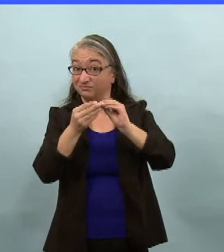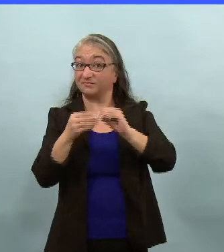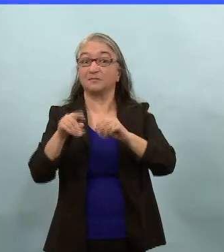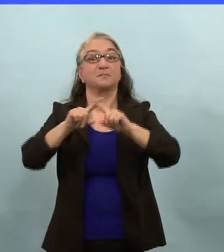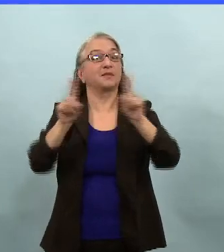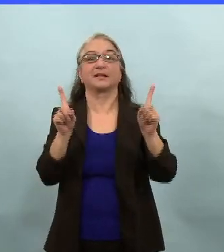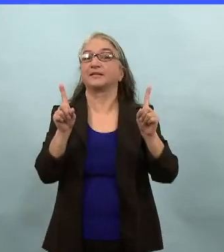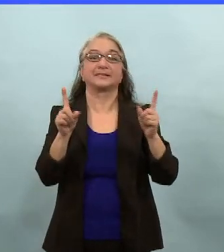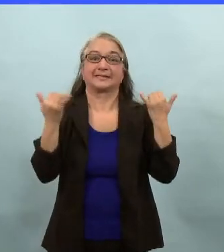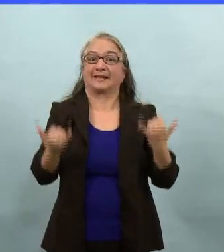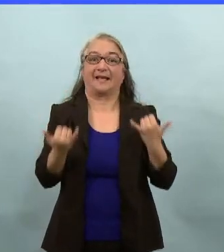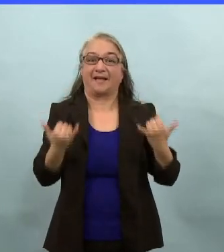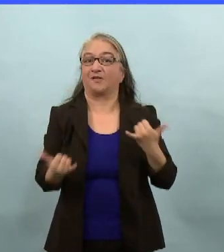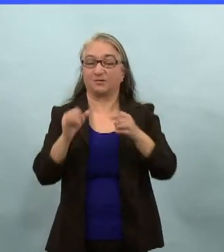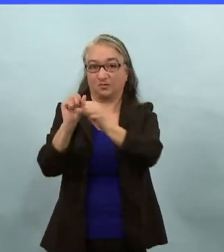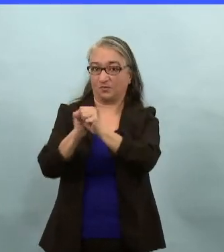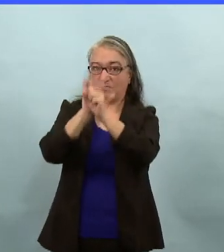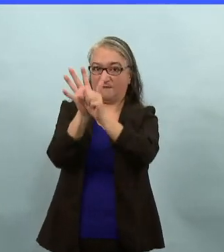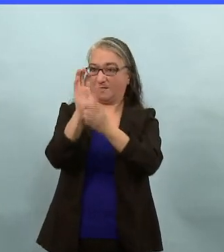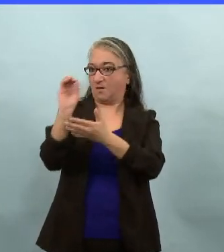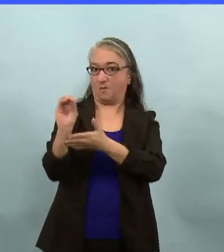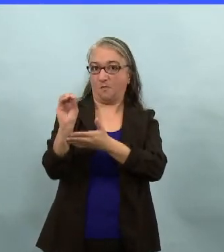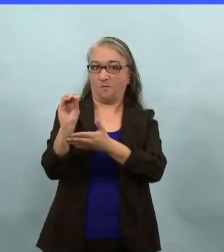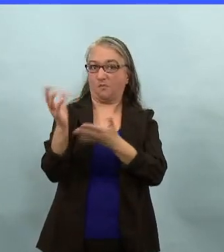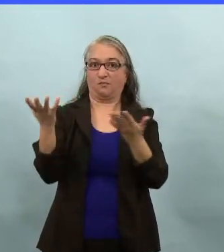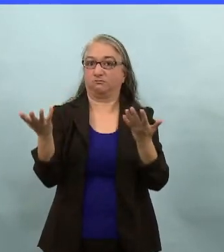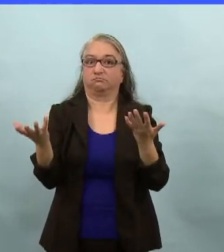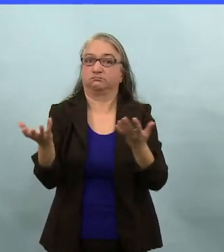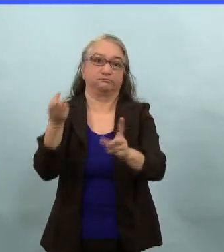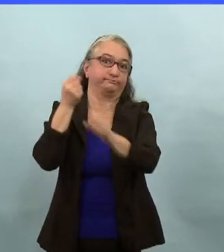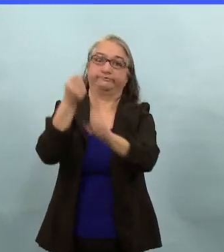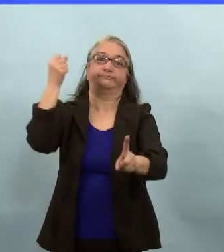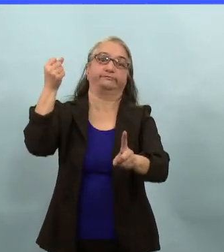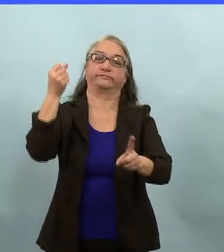in it in relation to looking at severity and has to get incorporated within the model obviously